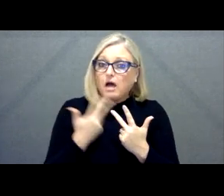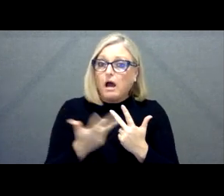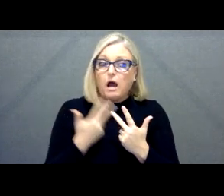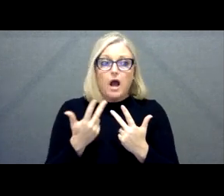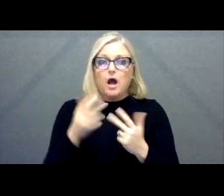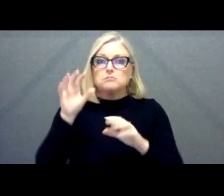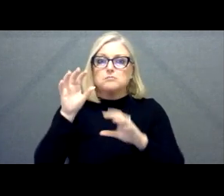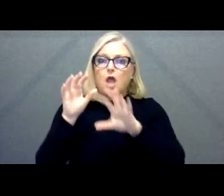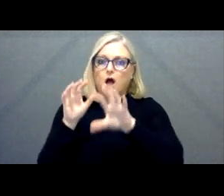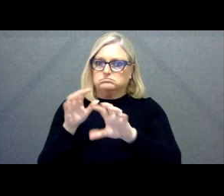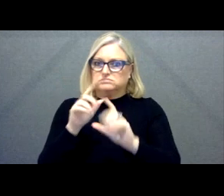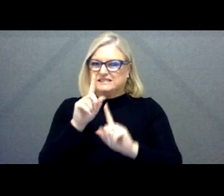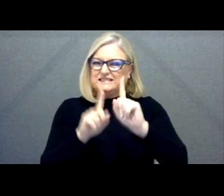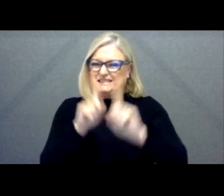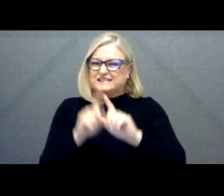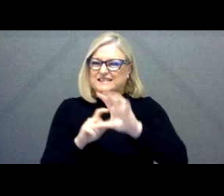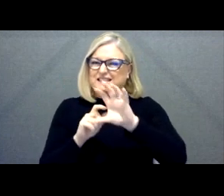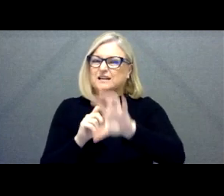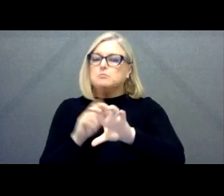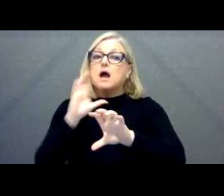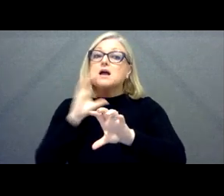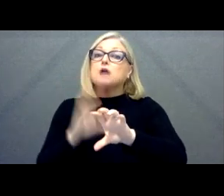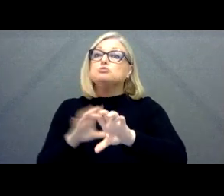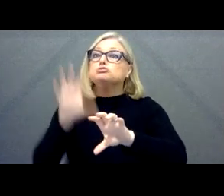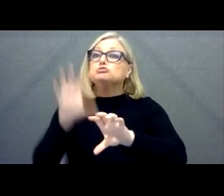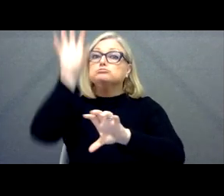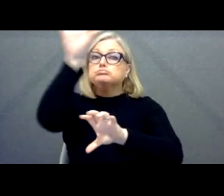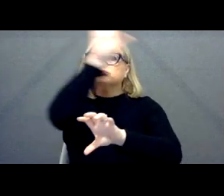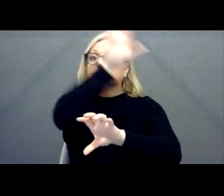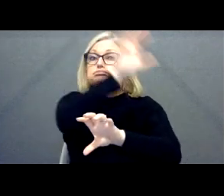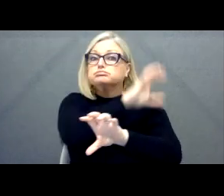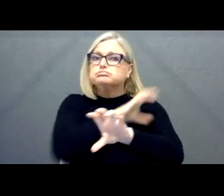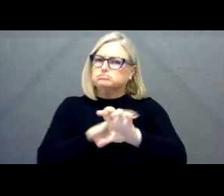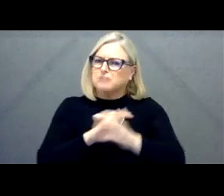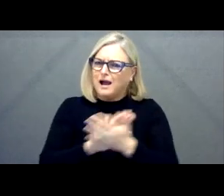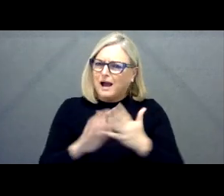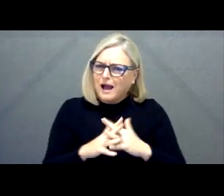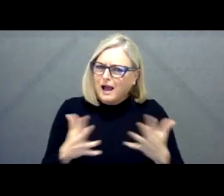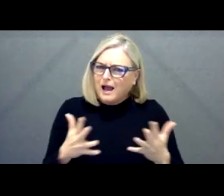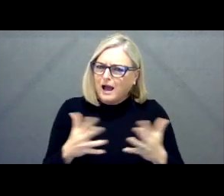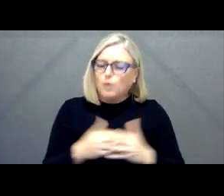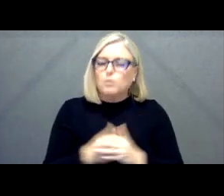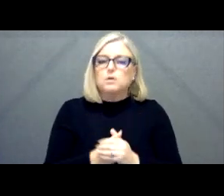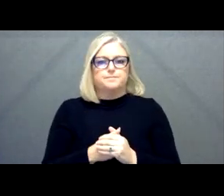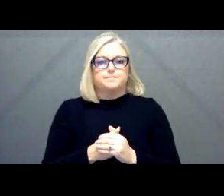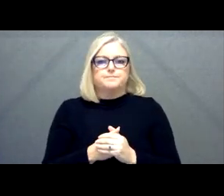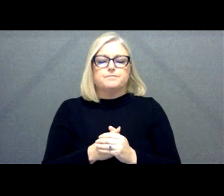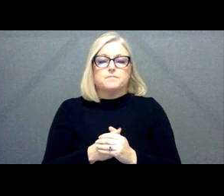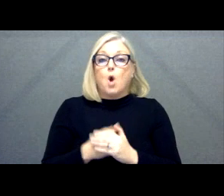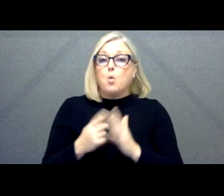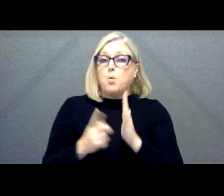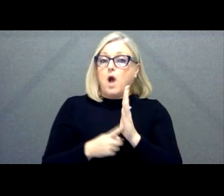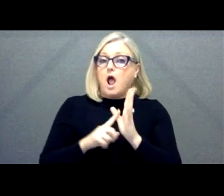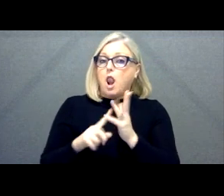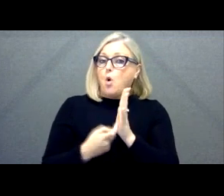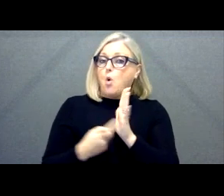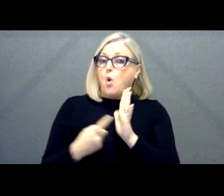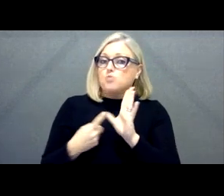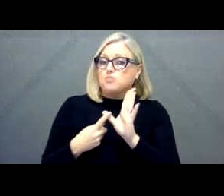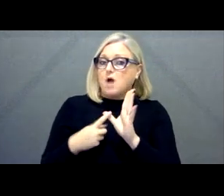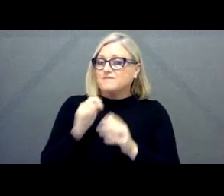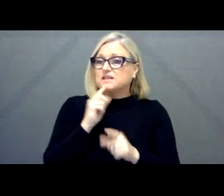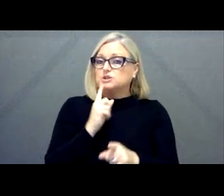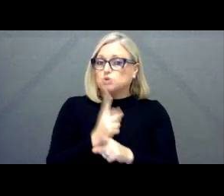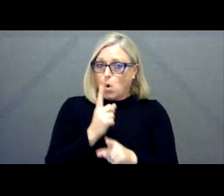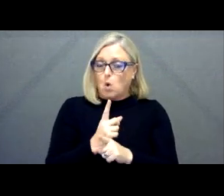able to access these services and so as Laura said um in her presentation on Court Link if um people